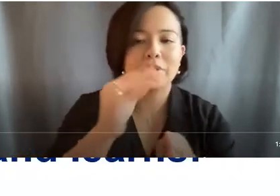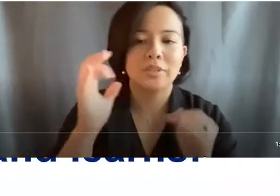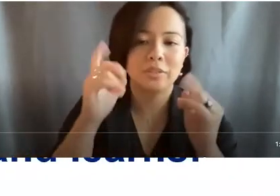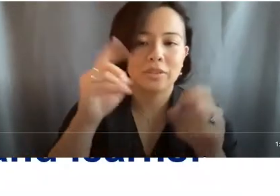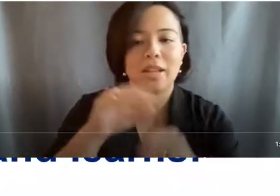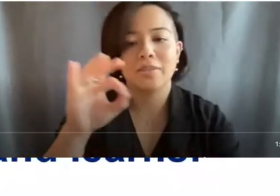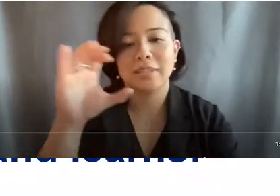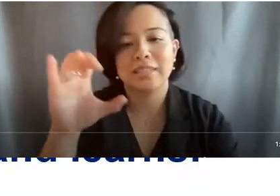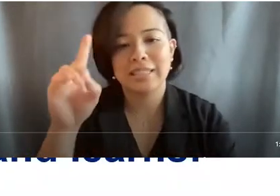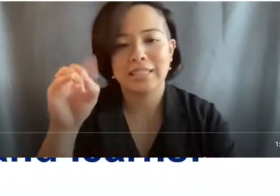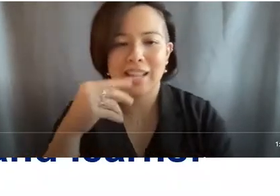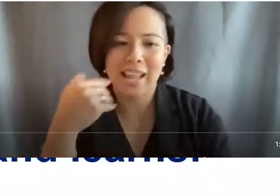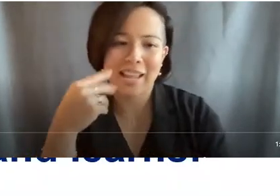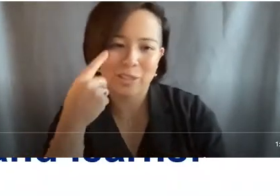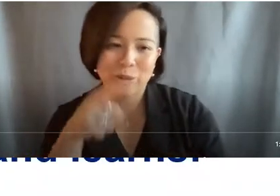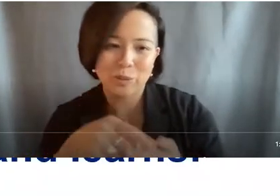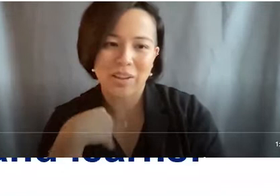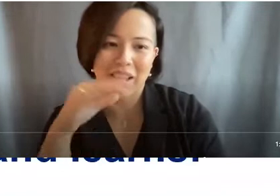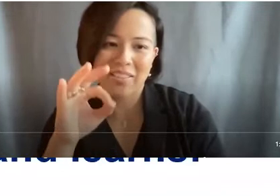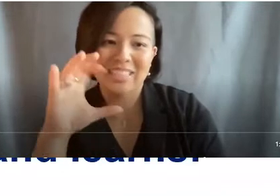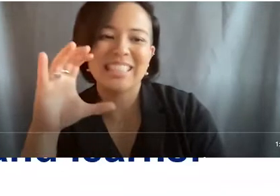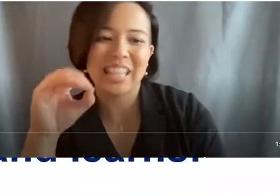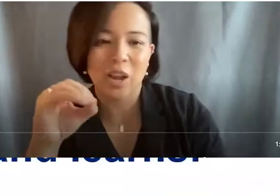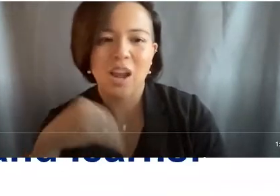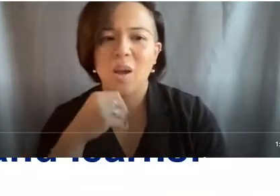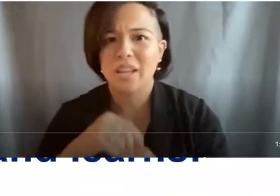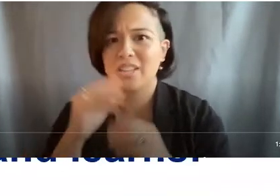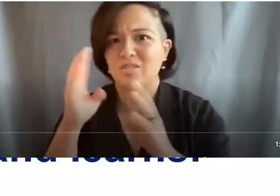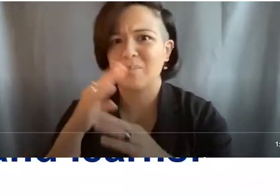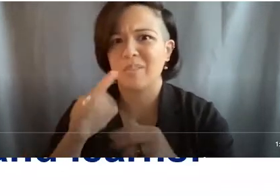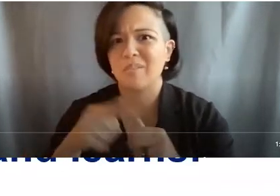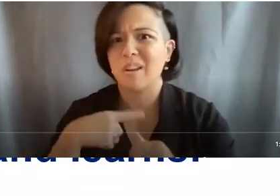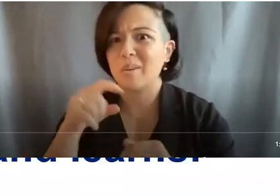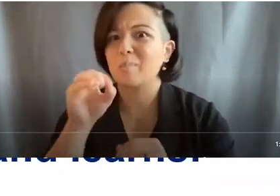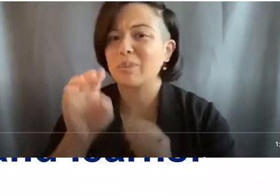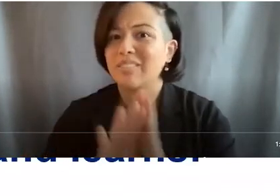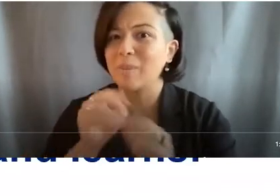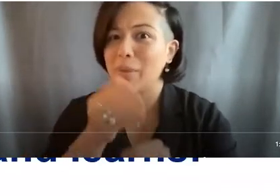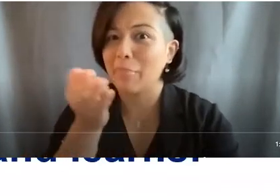so, I'll get in trouble there so, we need to put development in there because development is still really, really important for UK government.